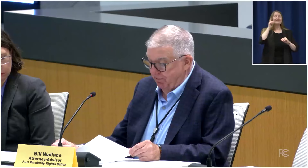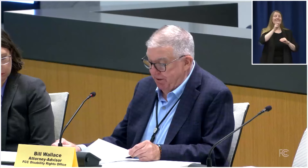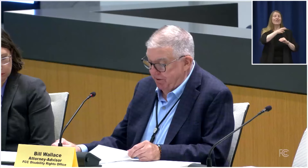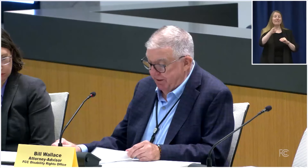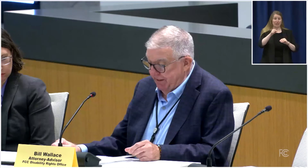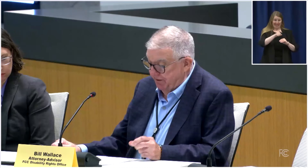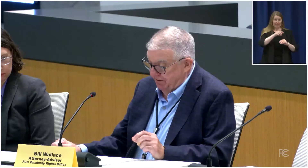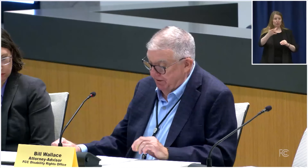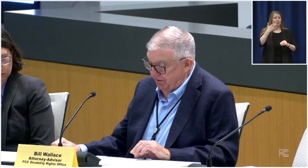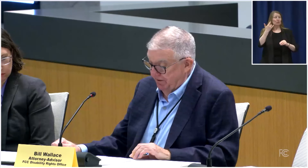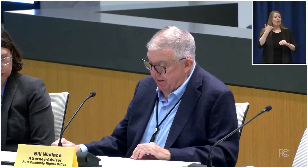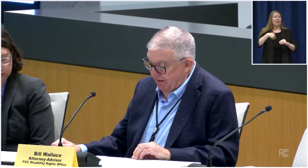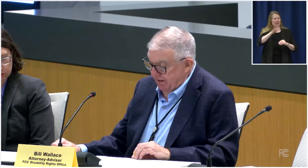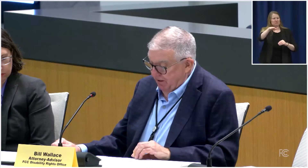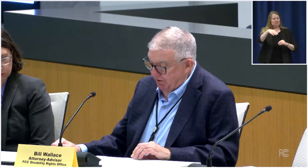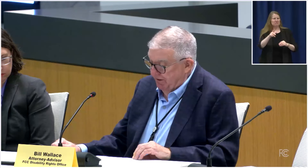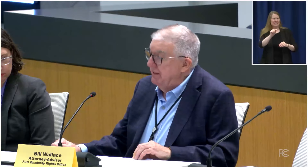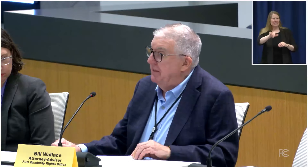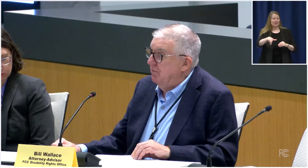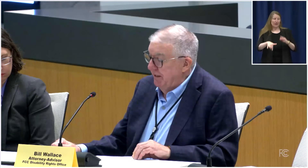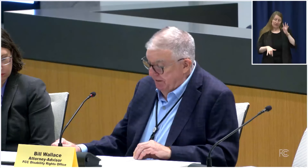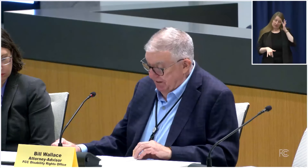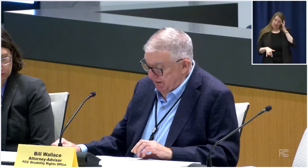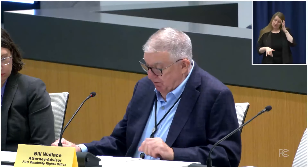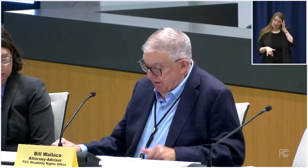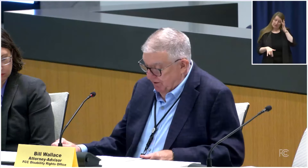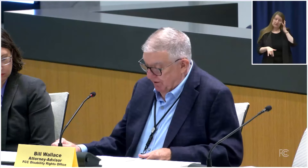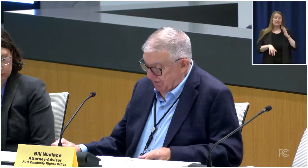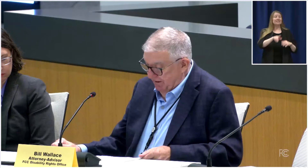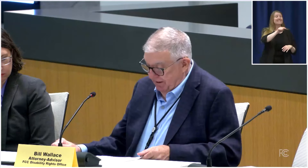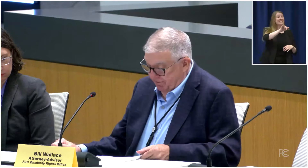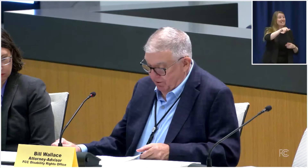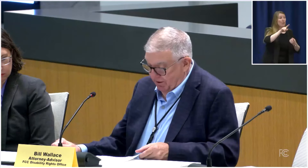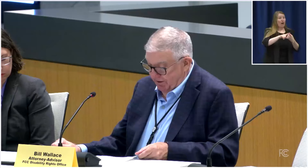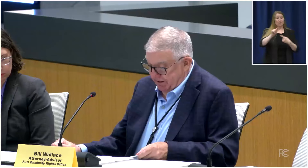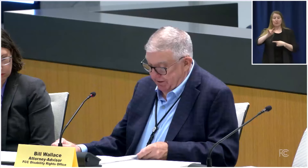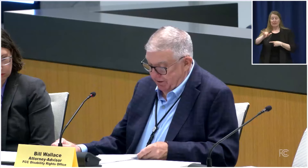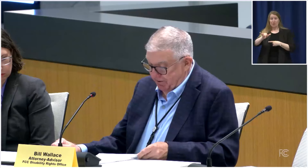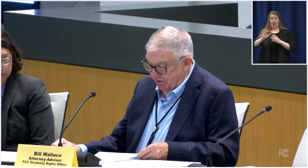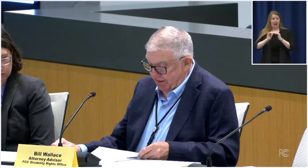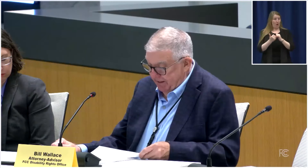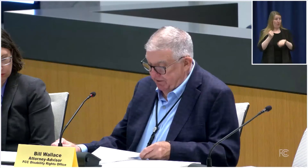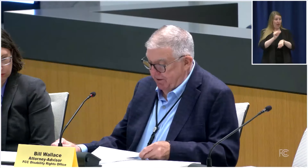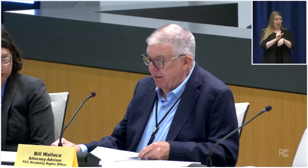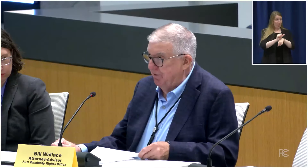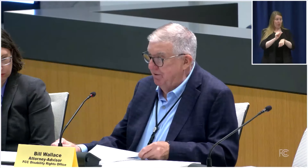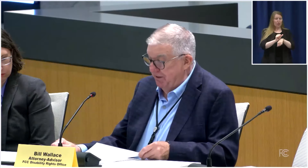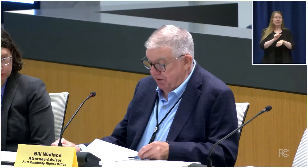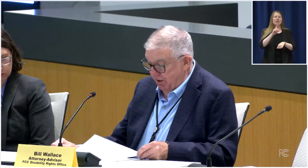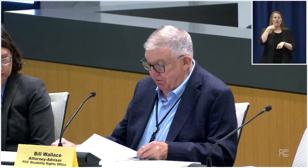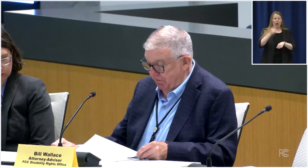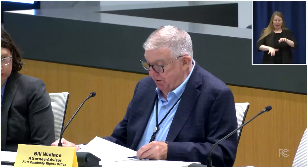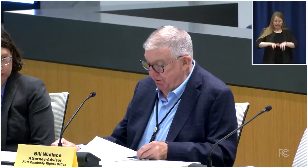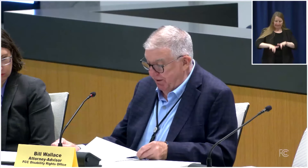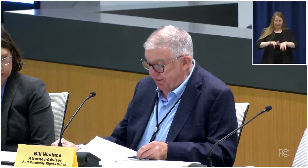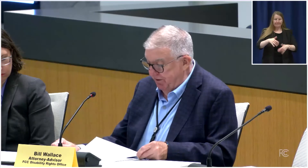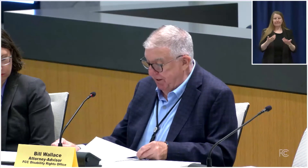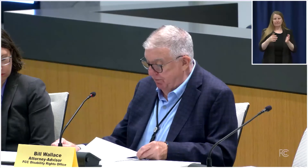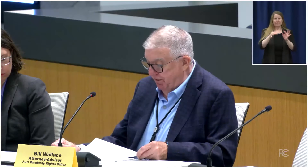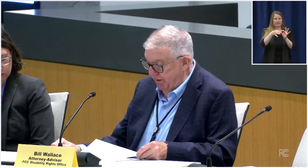FORMS OF TRS INCLUDING THE VIDEO RELAY SERVICE OR DIRECTLY THROUGH TEXT TELEPHONES OR TTYS. IT SEEMS THAT MANY FEDERAL